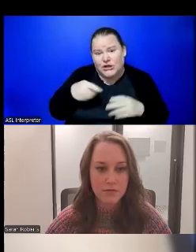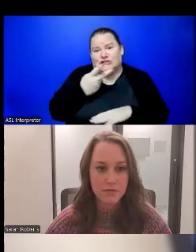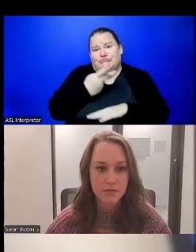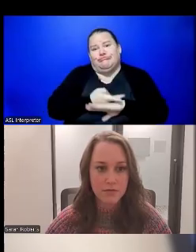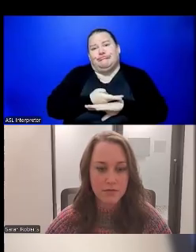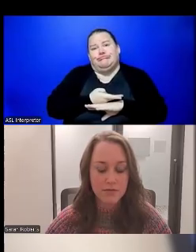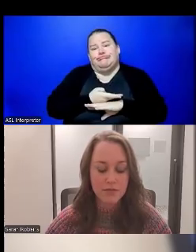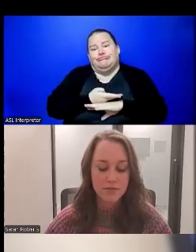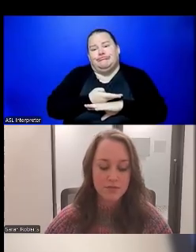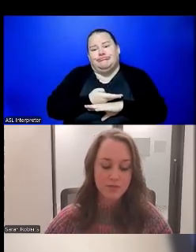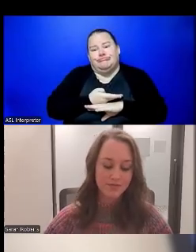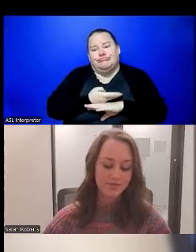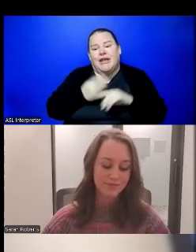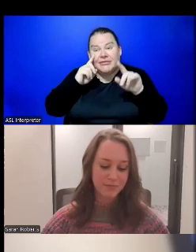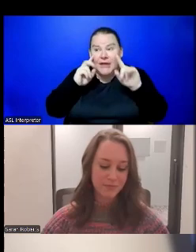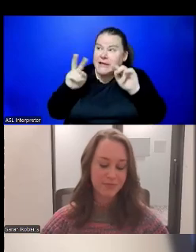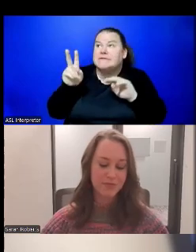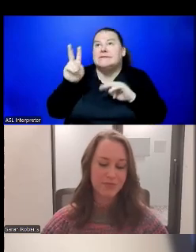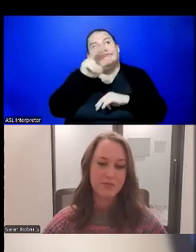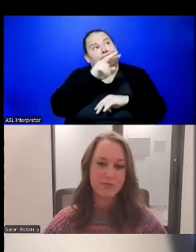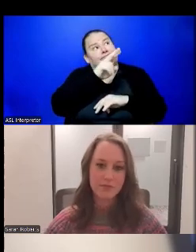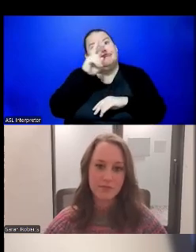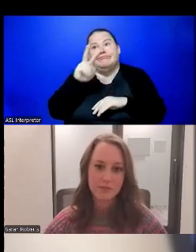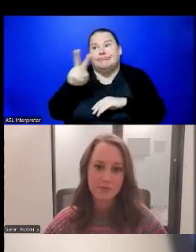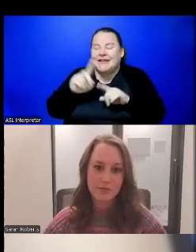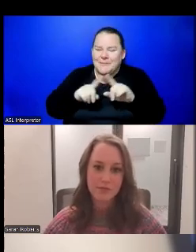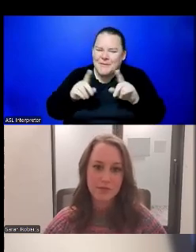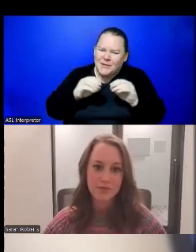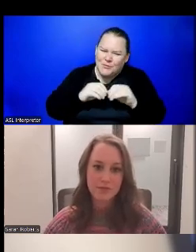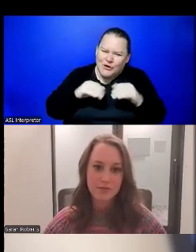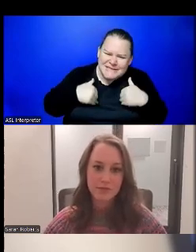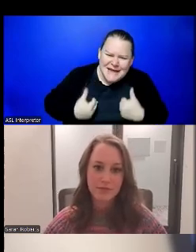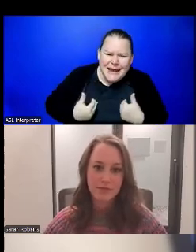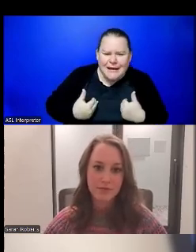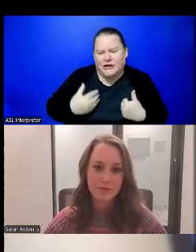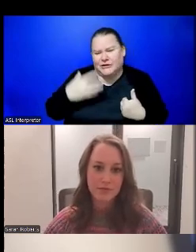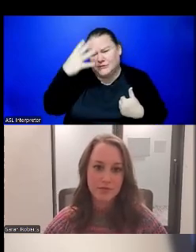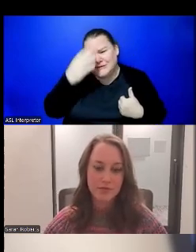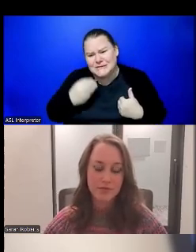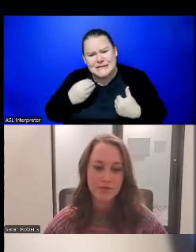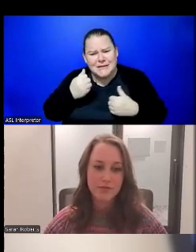Their eyes will be looking around, but they're going to be more tired. They're going to sleep all the time. They just